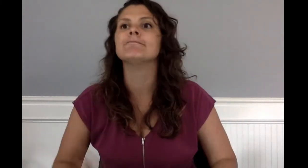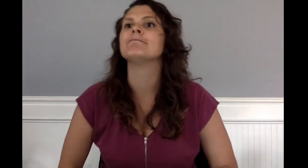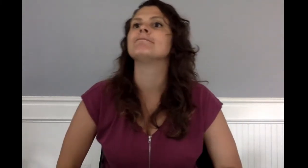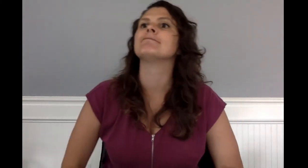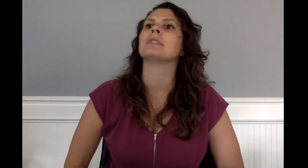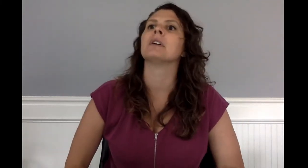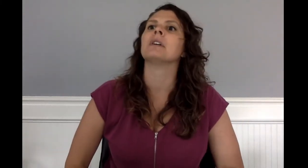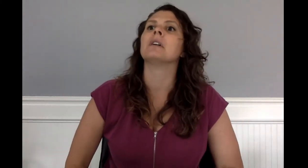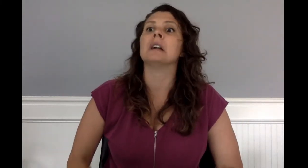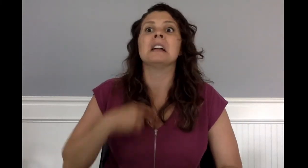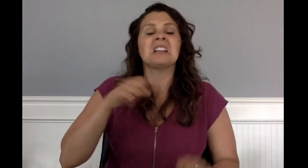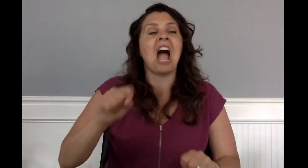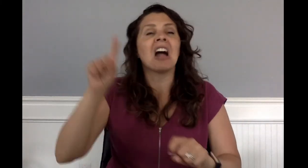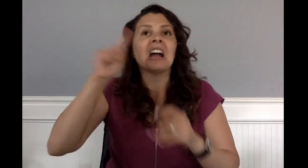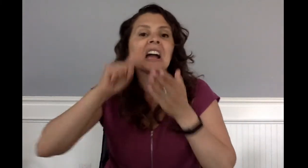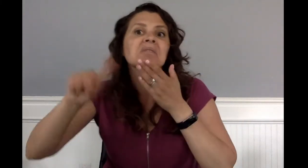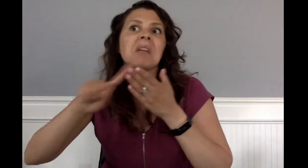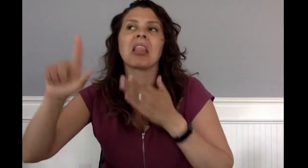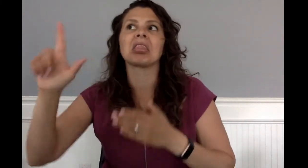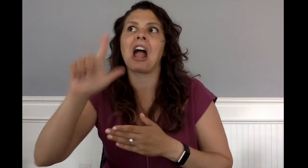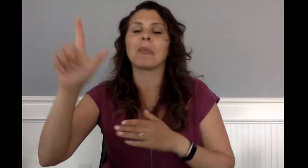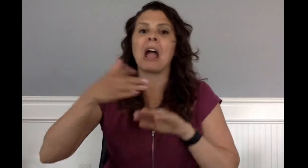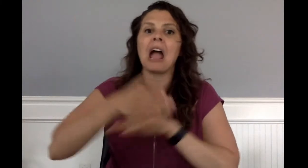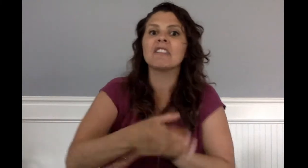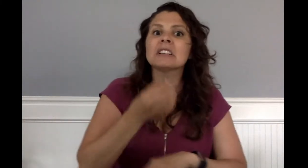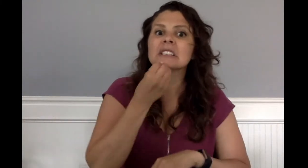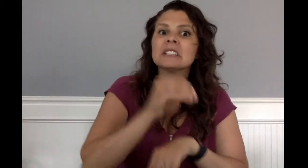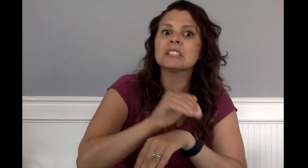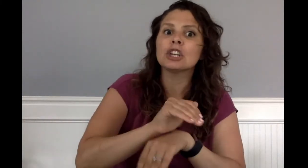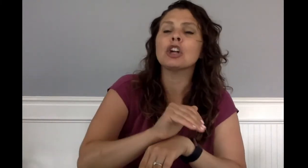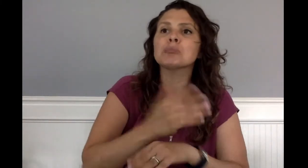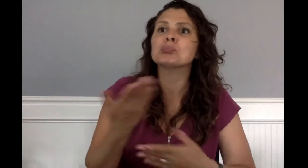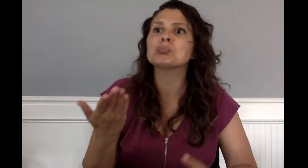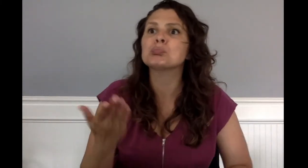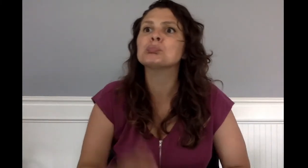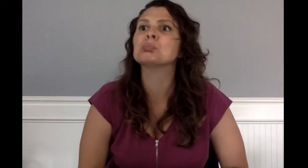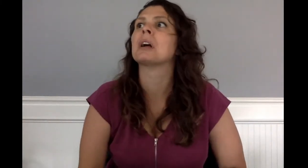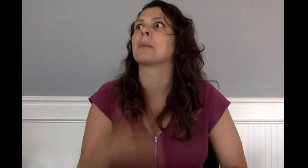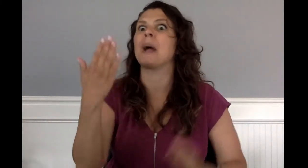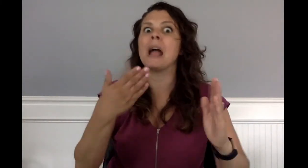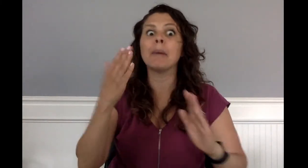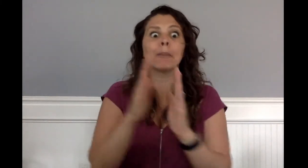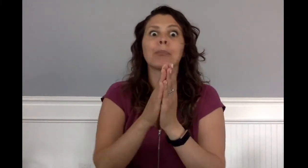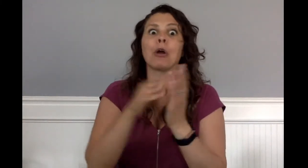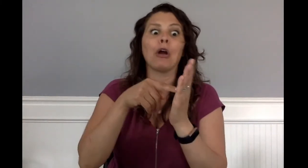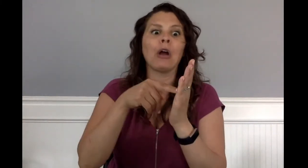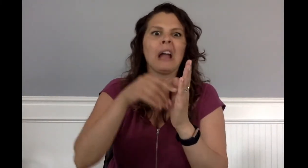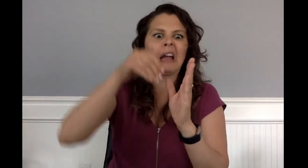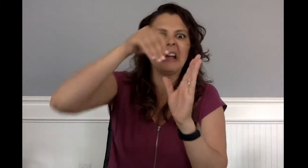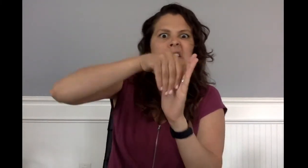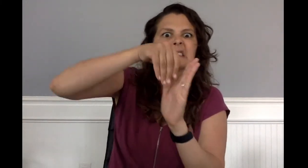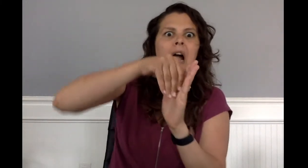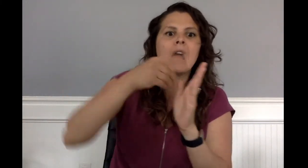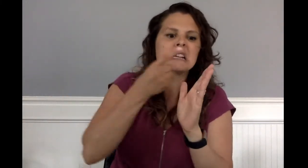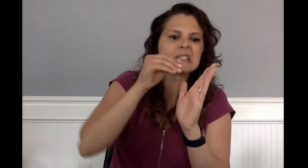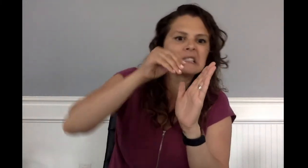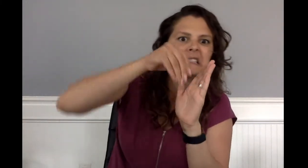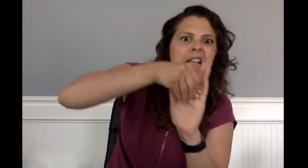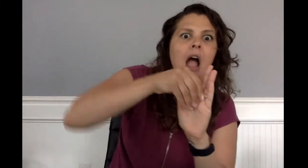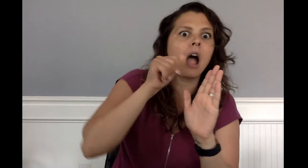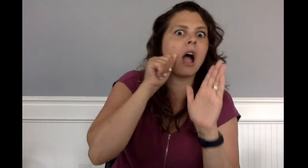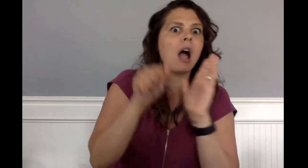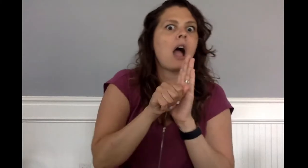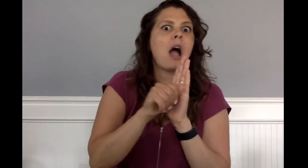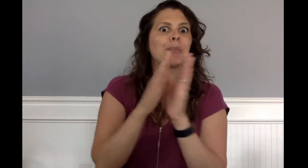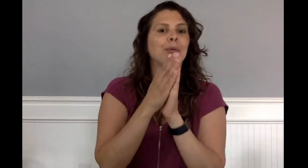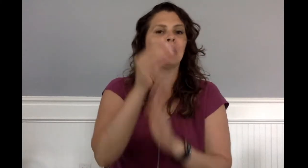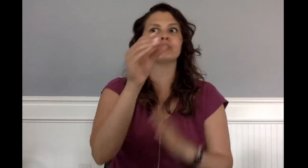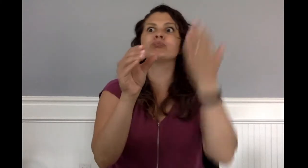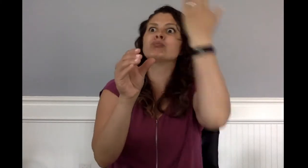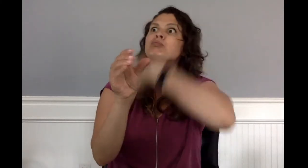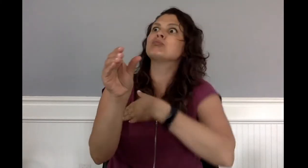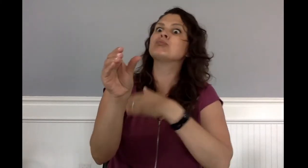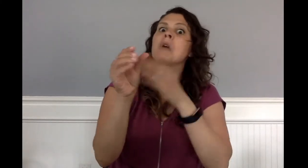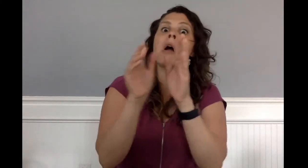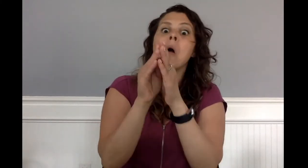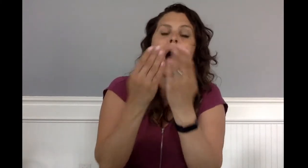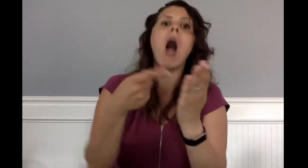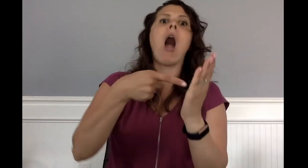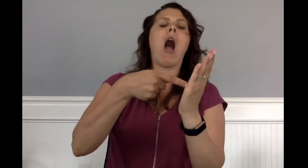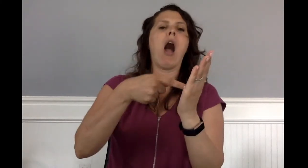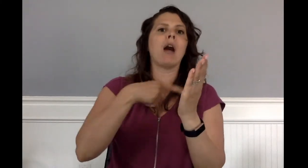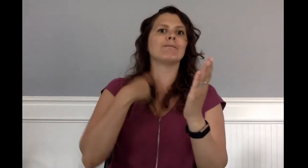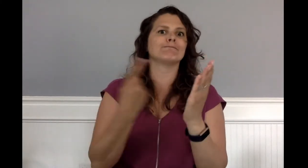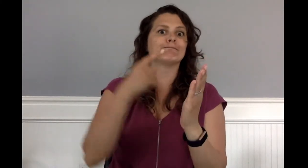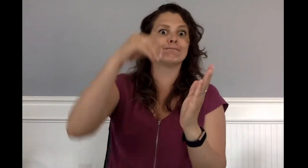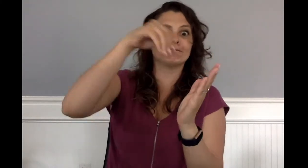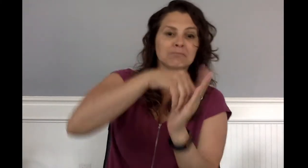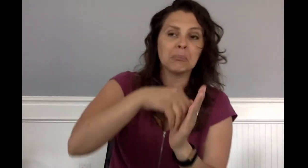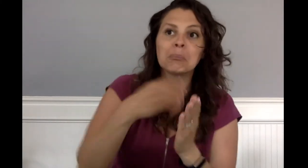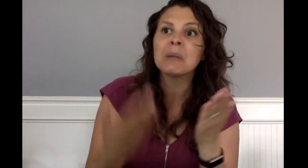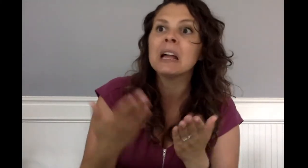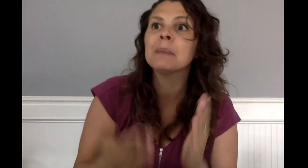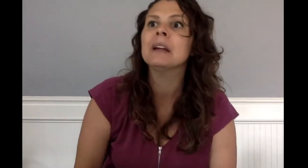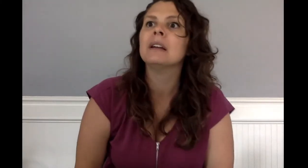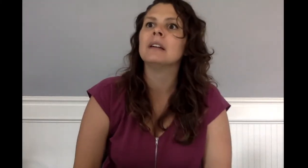We can investigate there after dinner. Maybe something’s hidden inside a book!